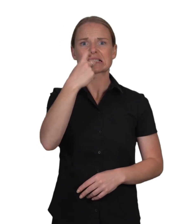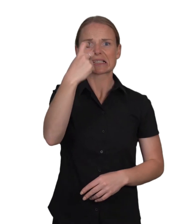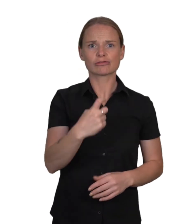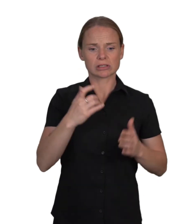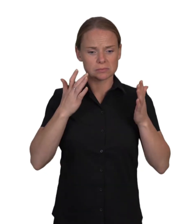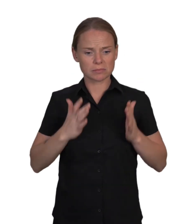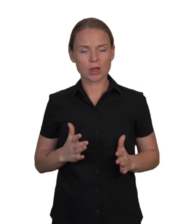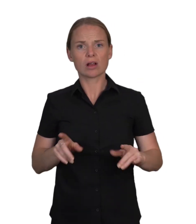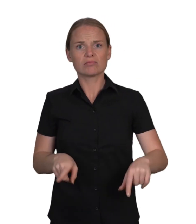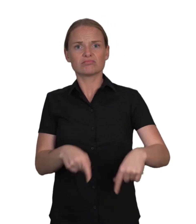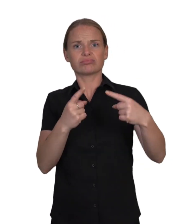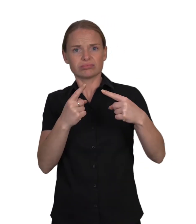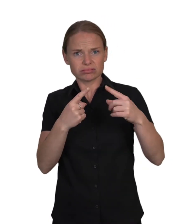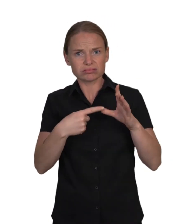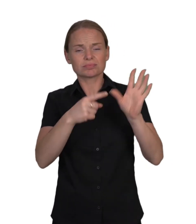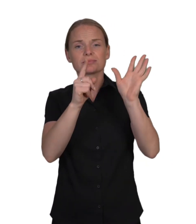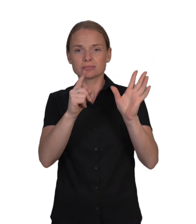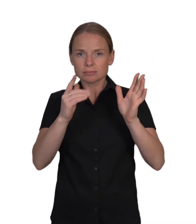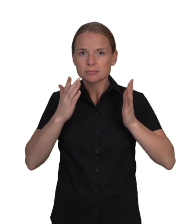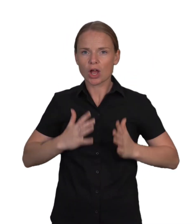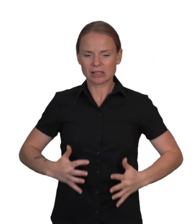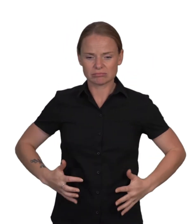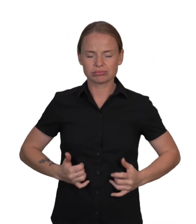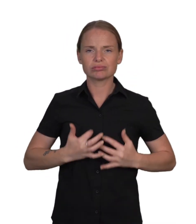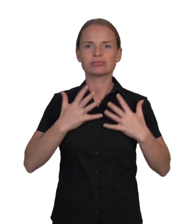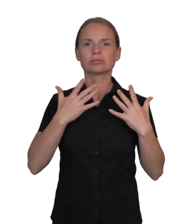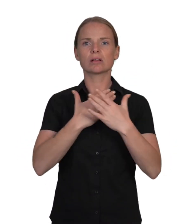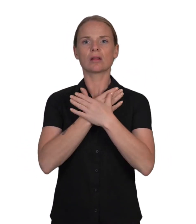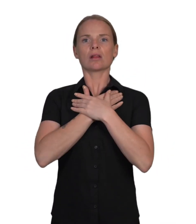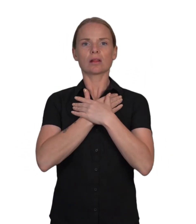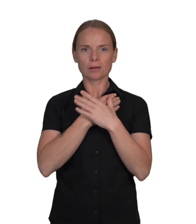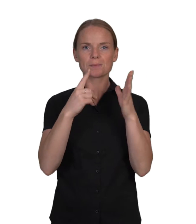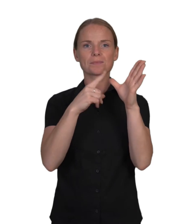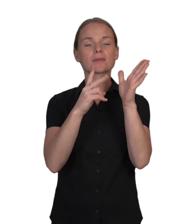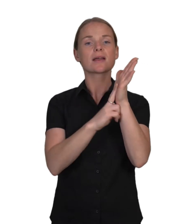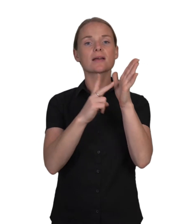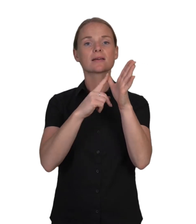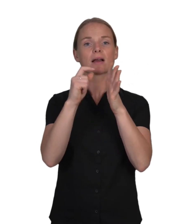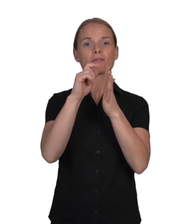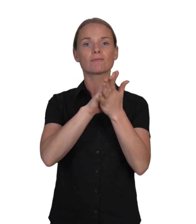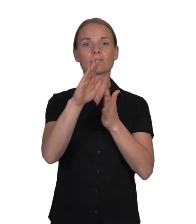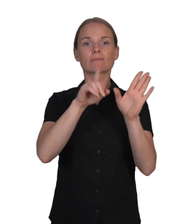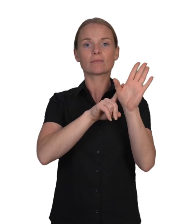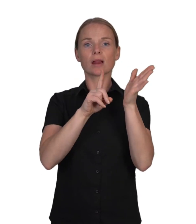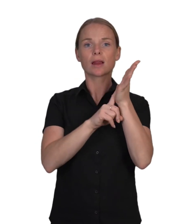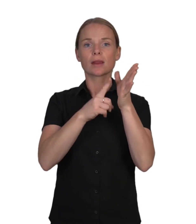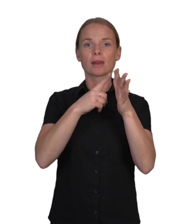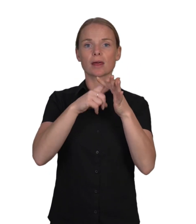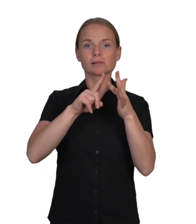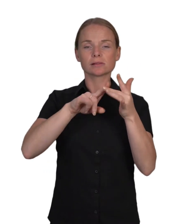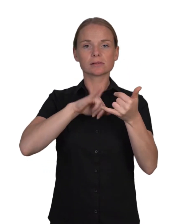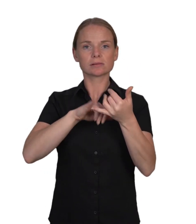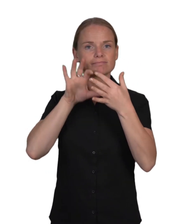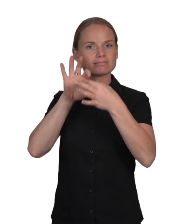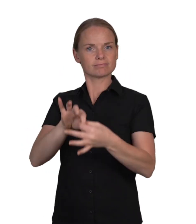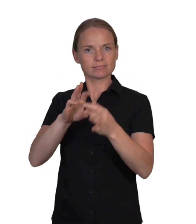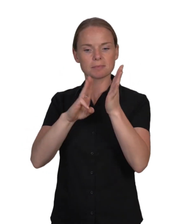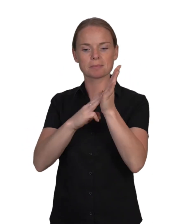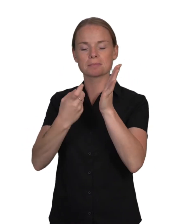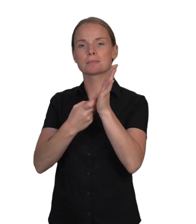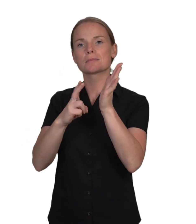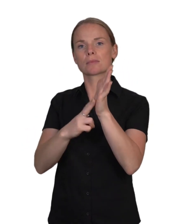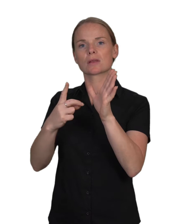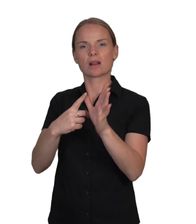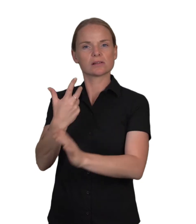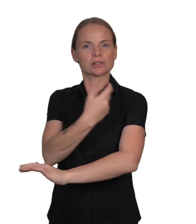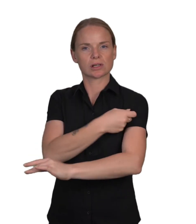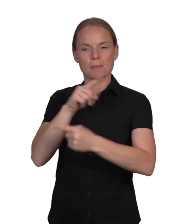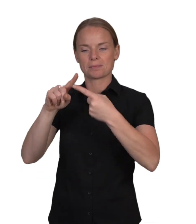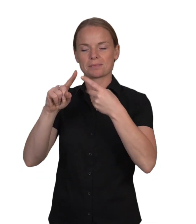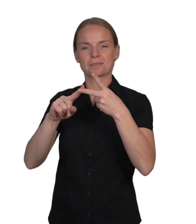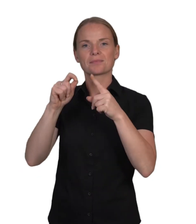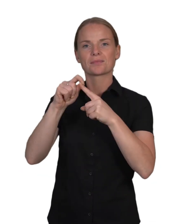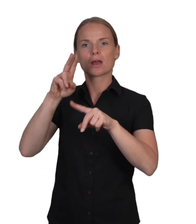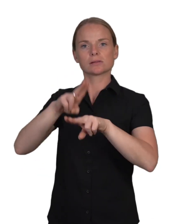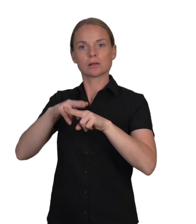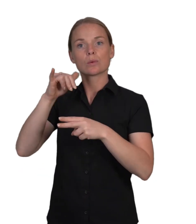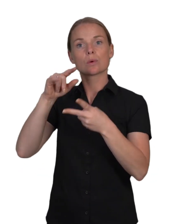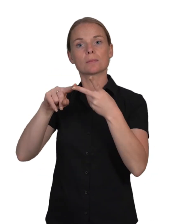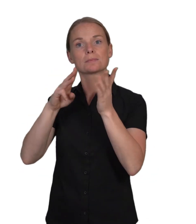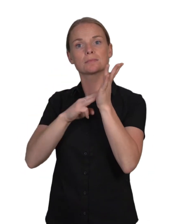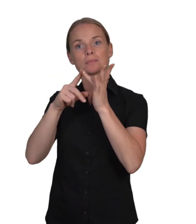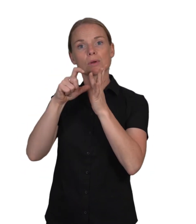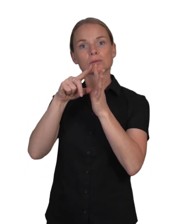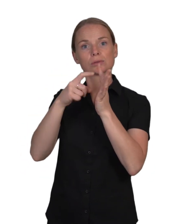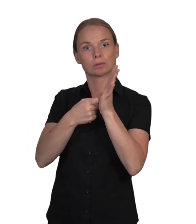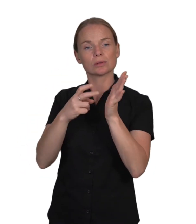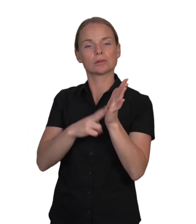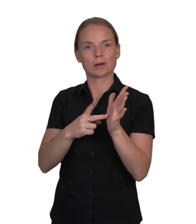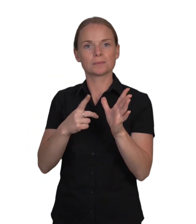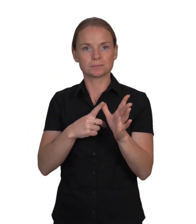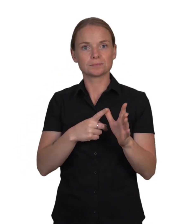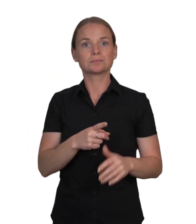anaphylaxis (a type of severe allergic reaction) to a previous dose of an mRNA COVID-19 vaccine (i.e. Pfizer or Spikevax (Moderna))